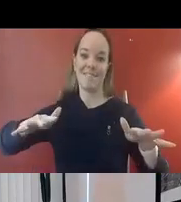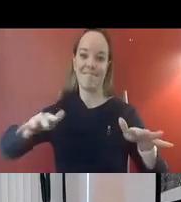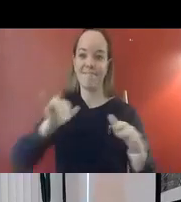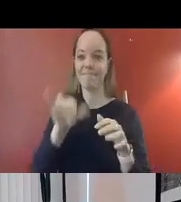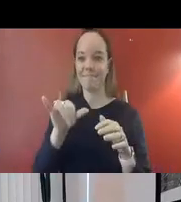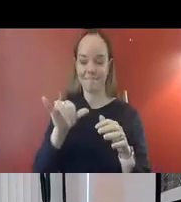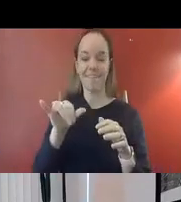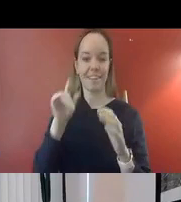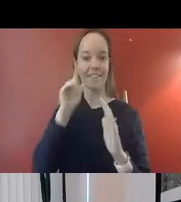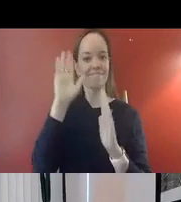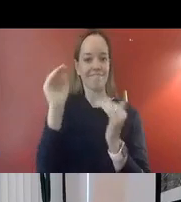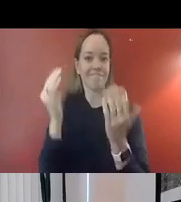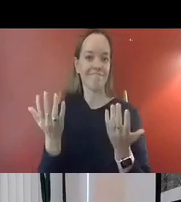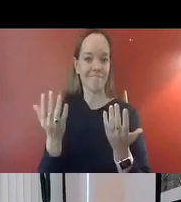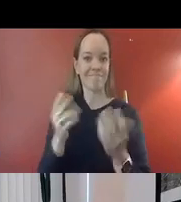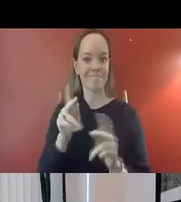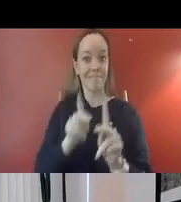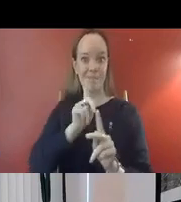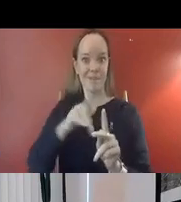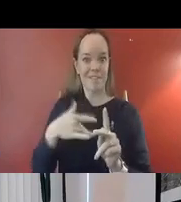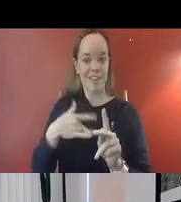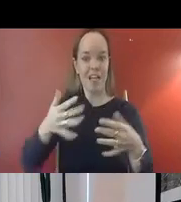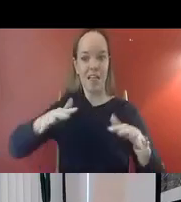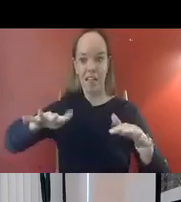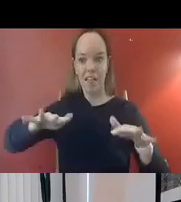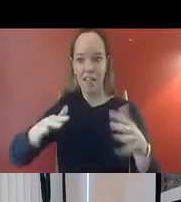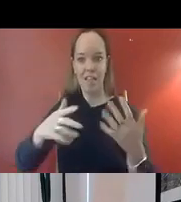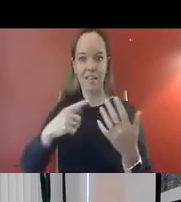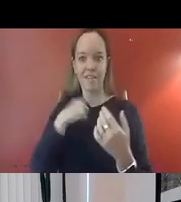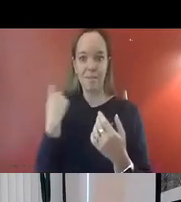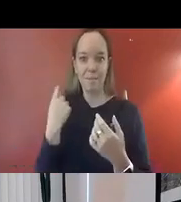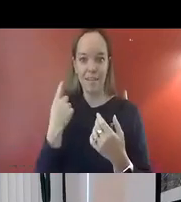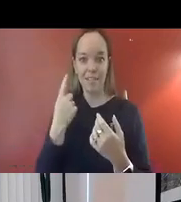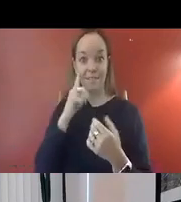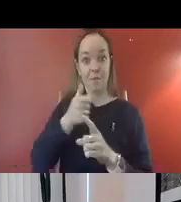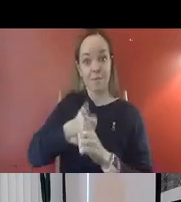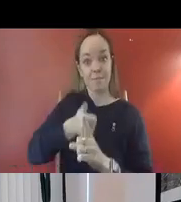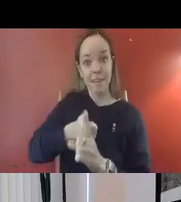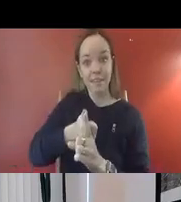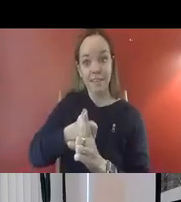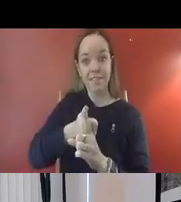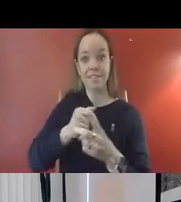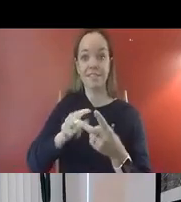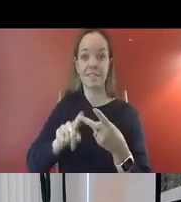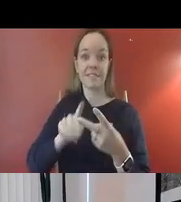anxious they're anxious about the risk which we expect to see so people are that this poses to themselves to their anxious they're anxious about the risk family members and how to keep their that this poses to themselves to their